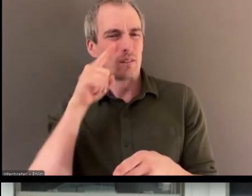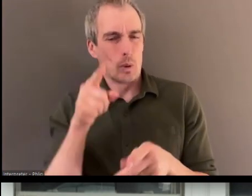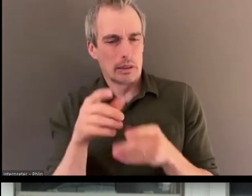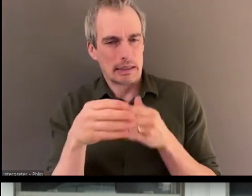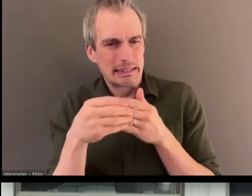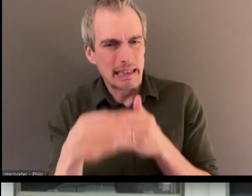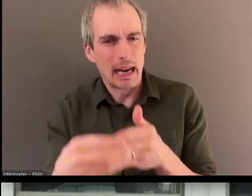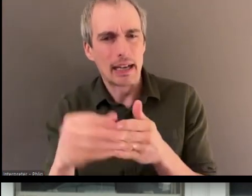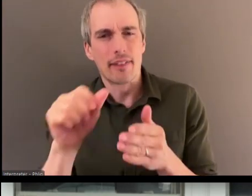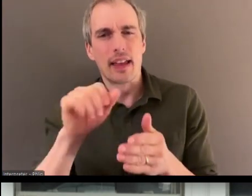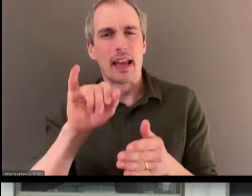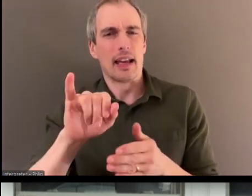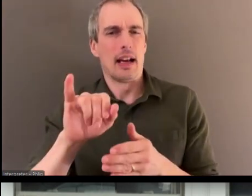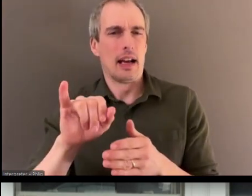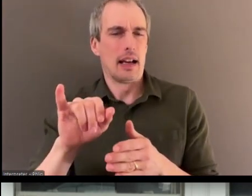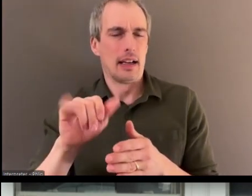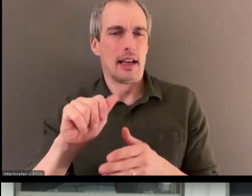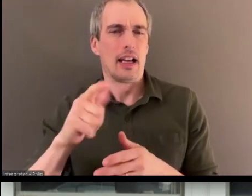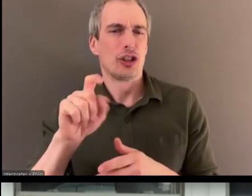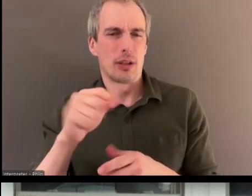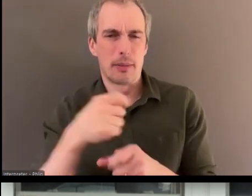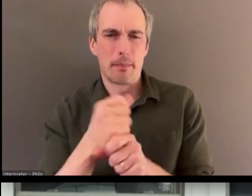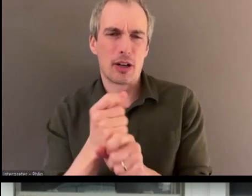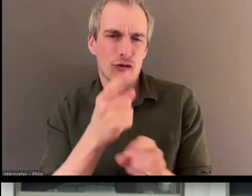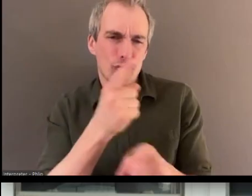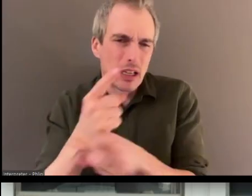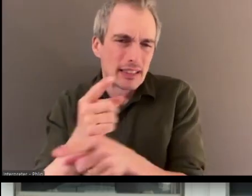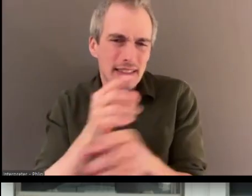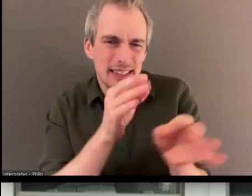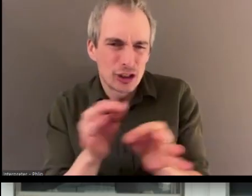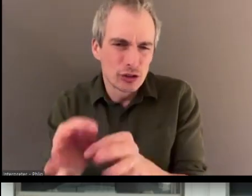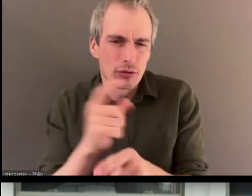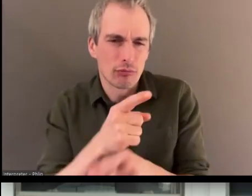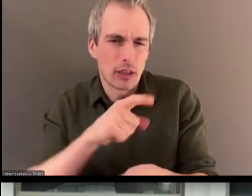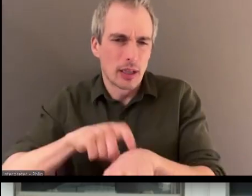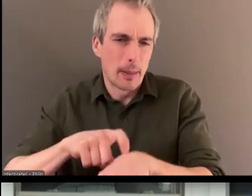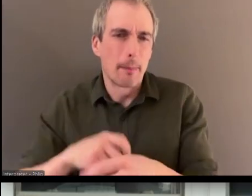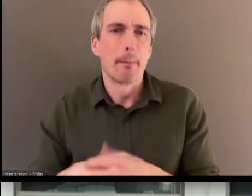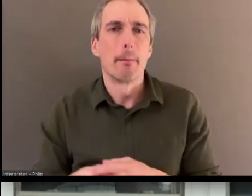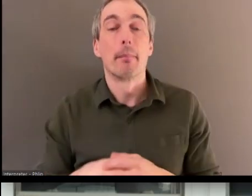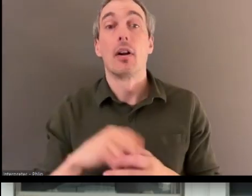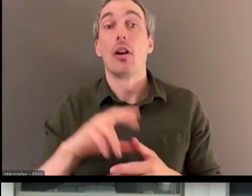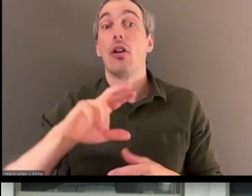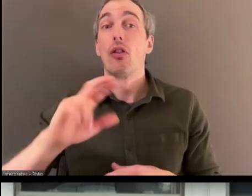The third step of this process is that we extract out and then clean up the heading structure